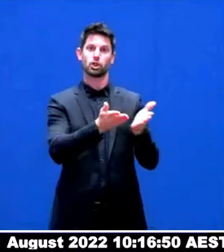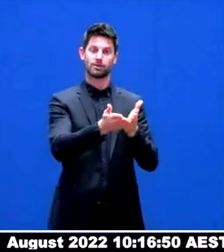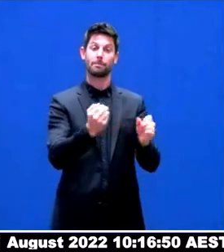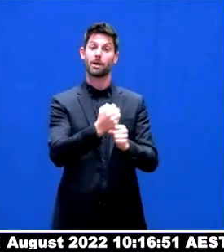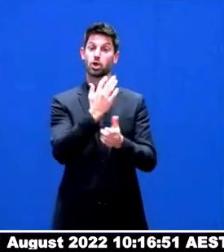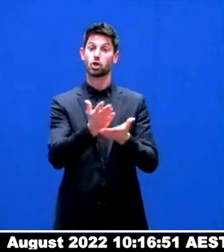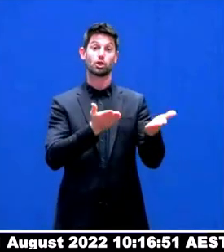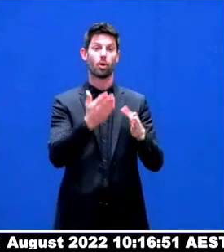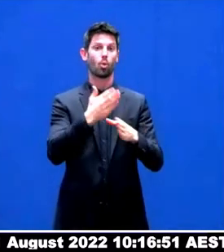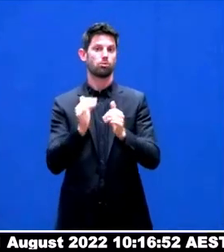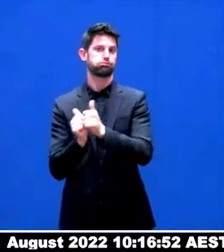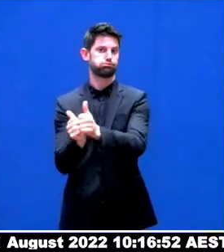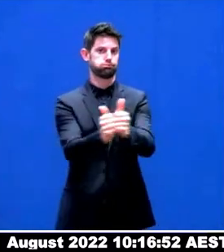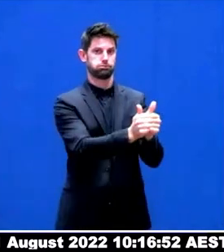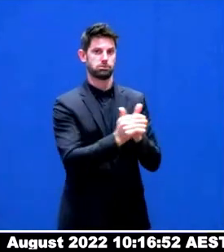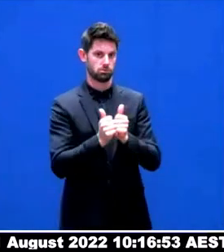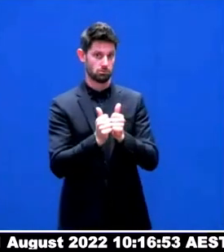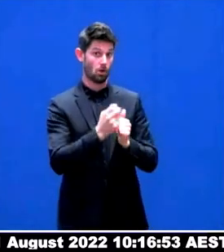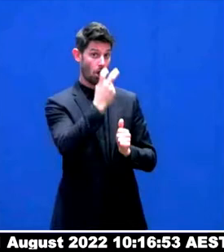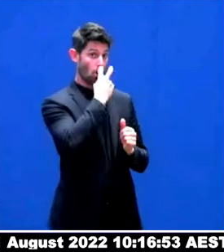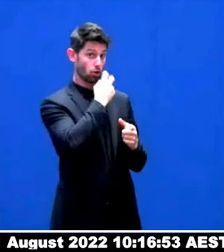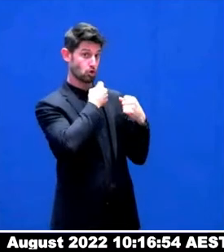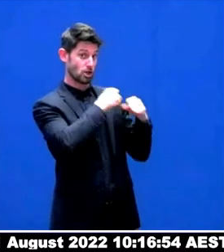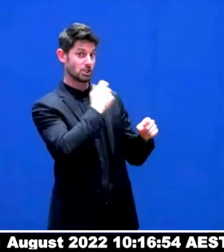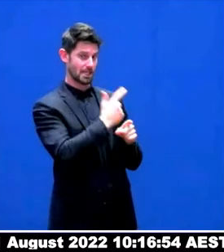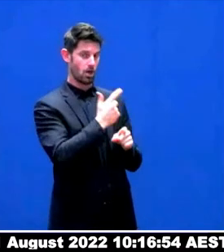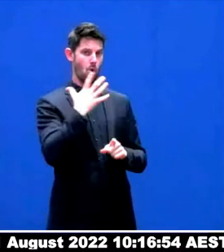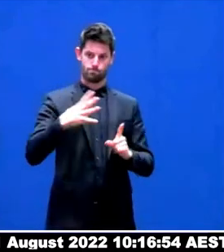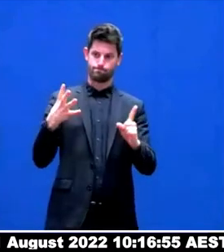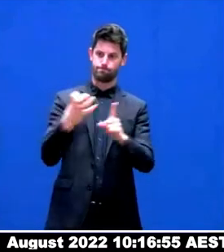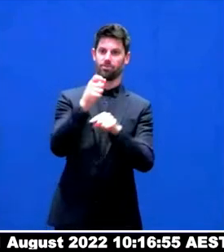So, that's the commitment from the previous Strategy. Yes.